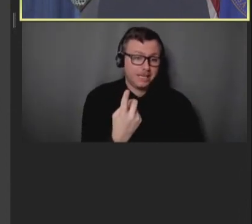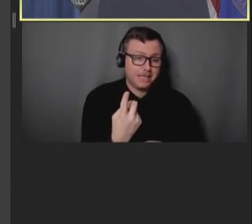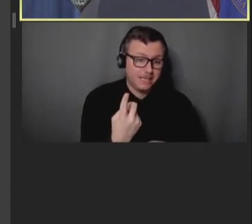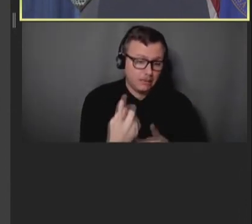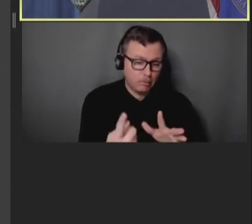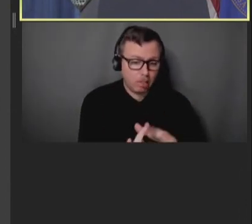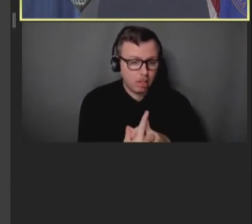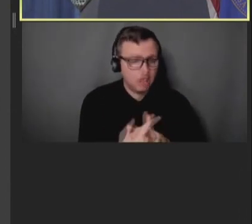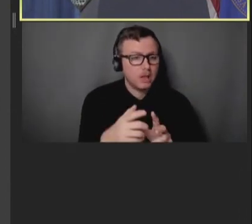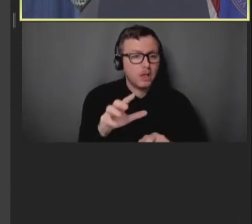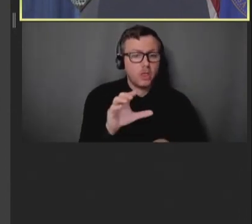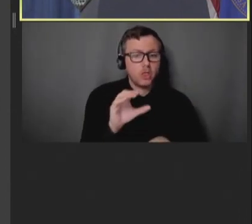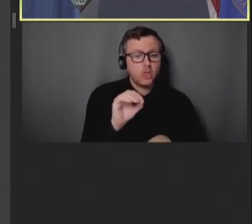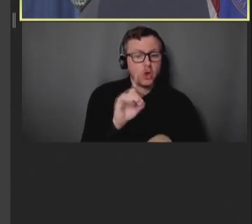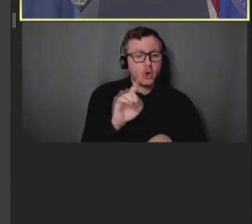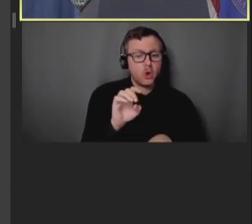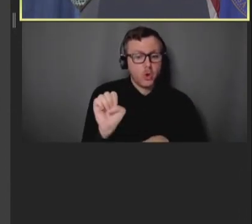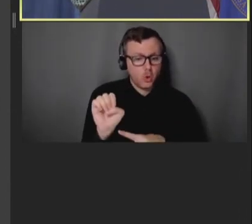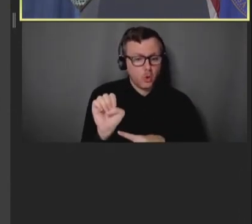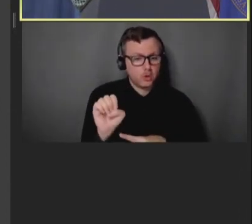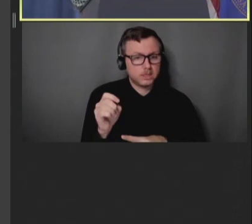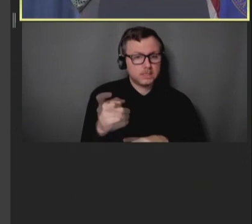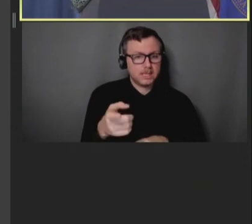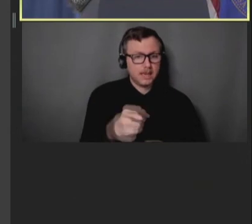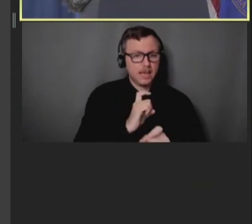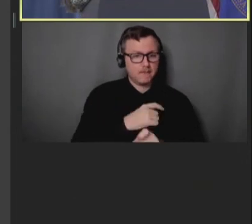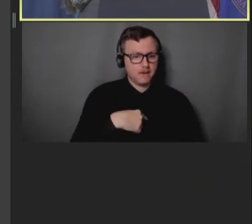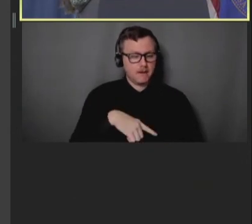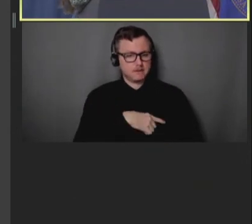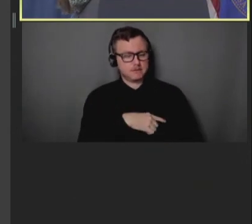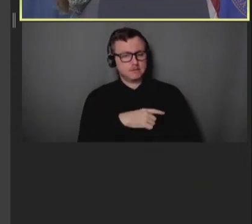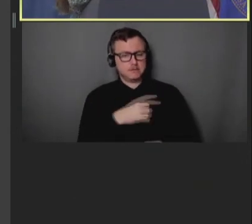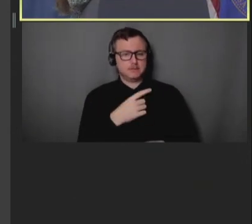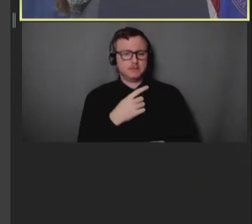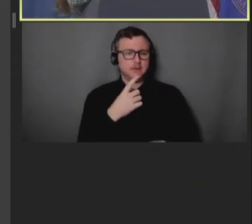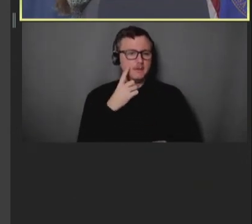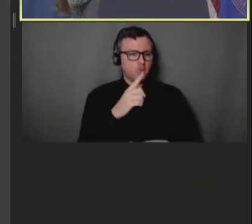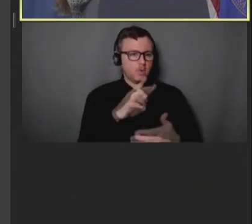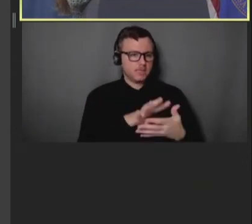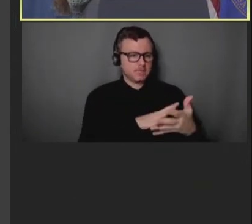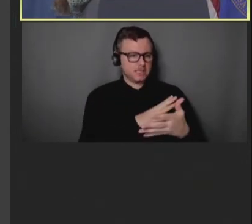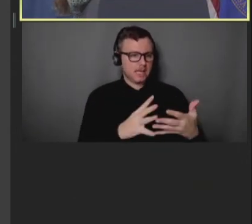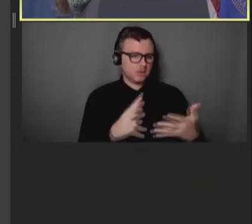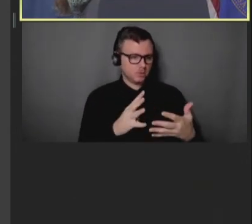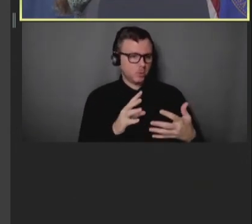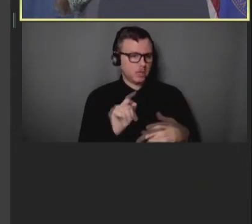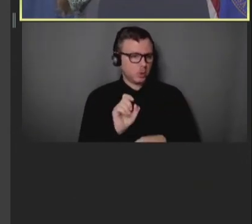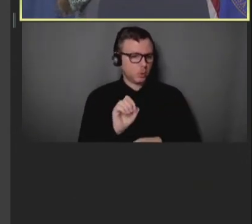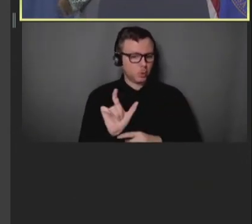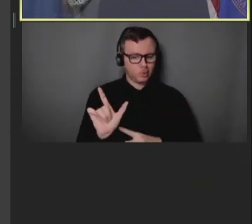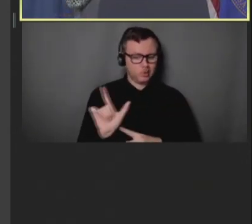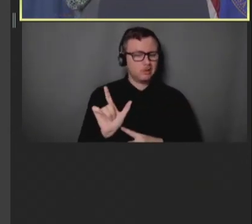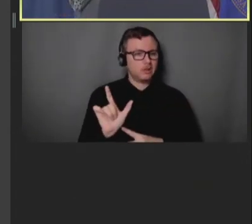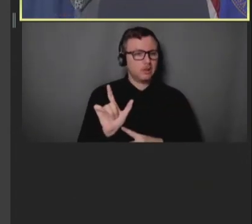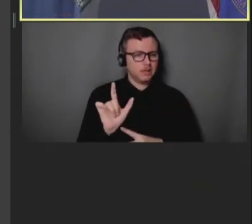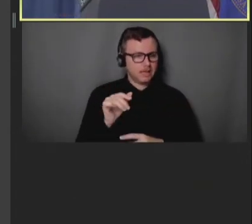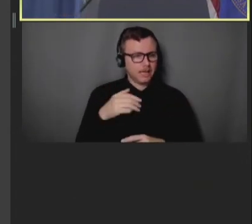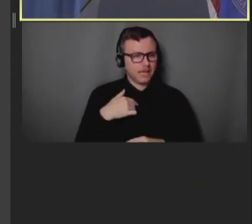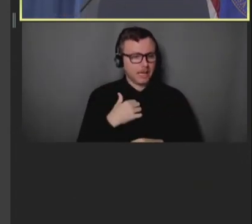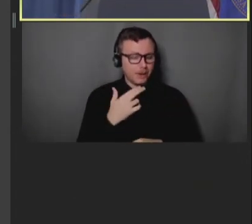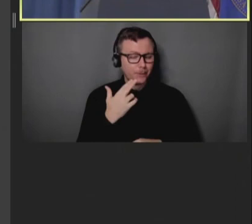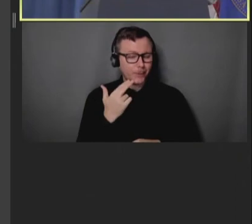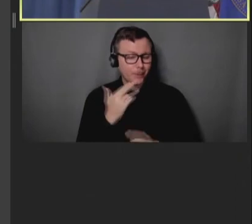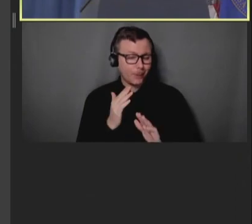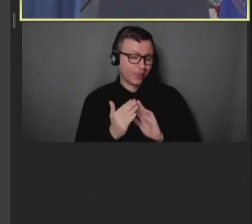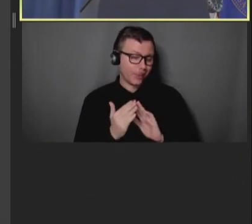codes that were given to us to use as a scheduling tool in a town the size of Ruidoso, got out,